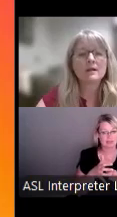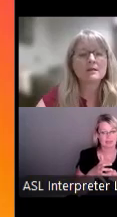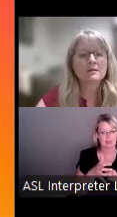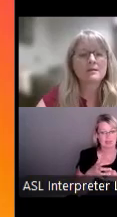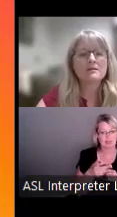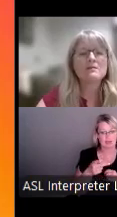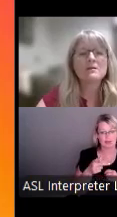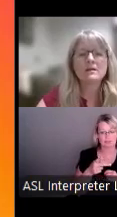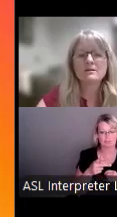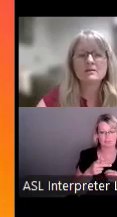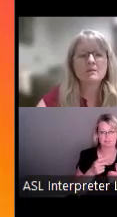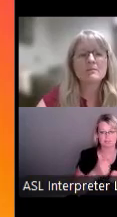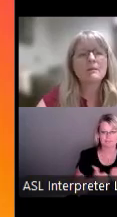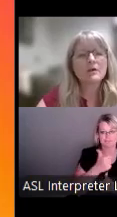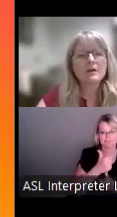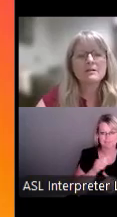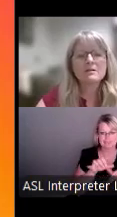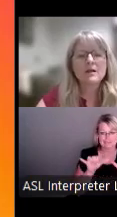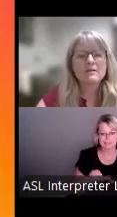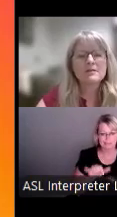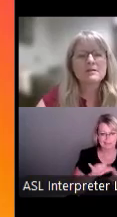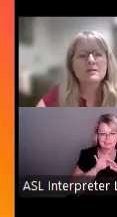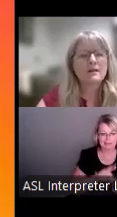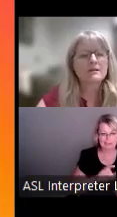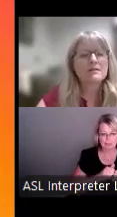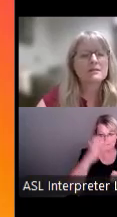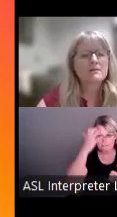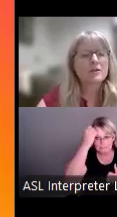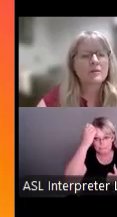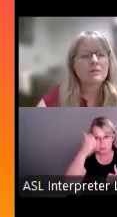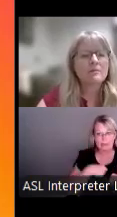connected to things like memory, as well as that sense of human